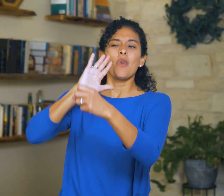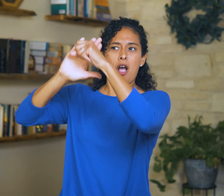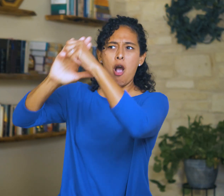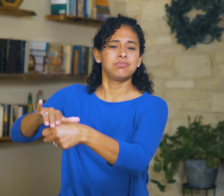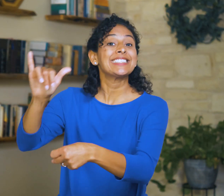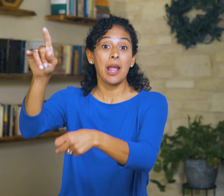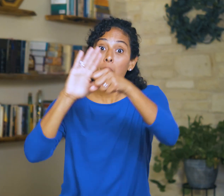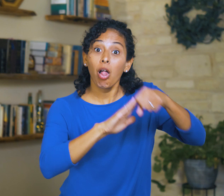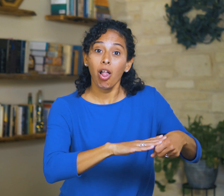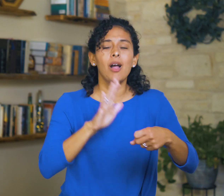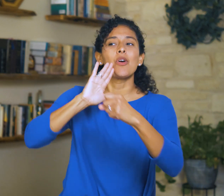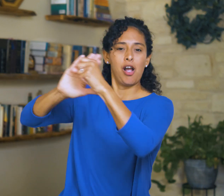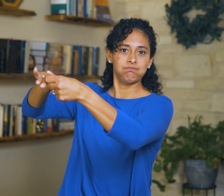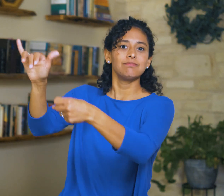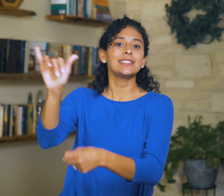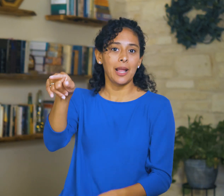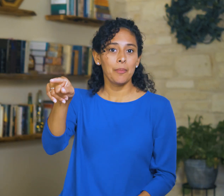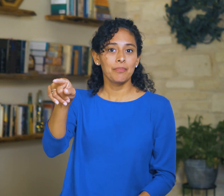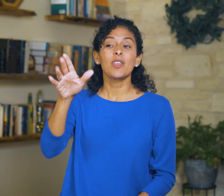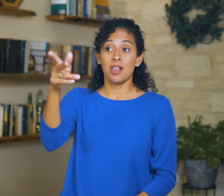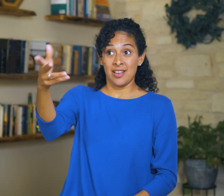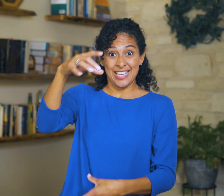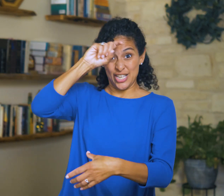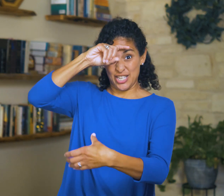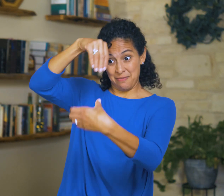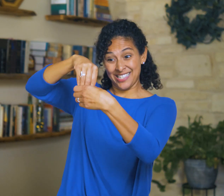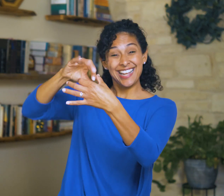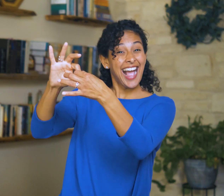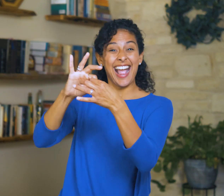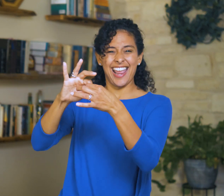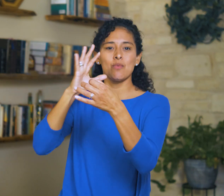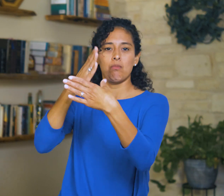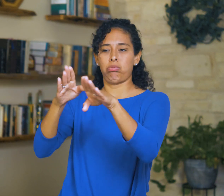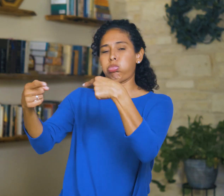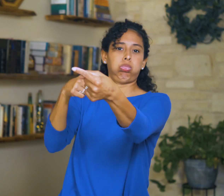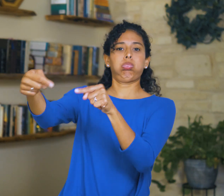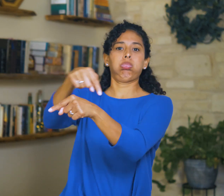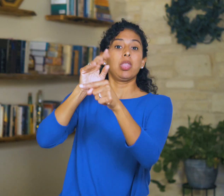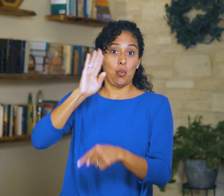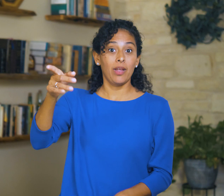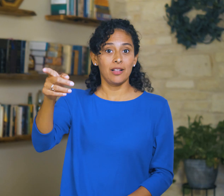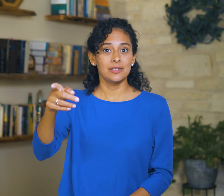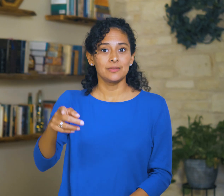to oppress them the way they’ve oppressed others, and to turn them against each other.